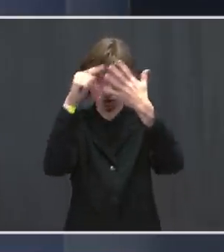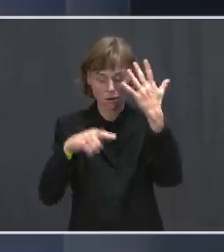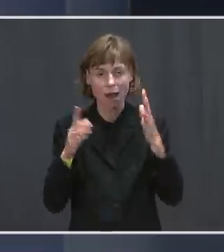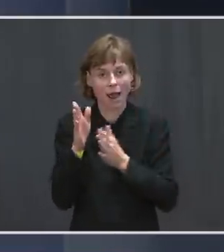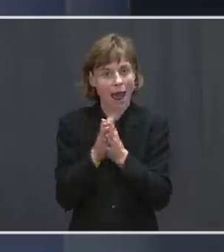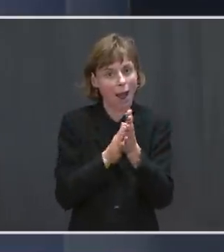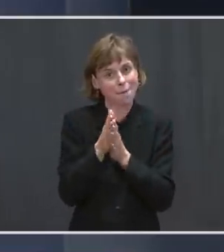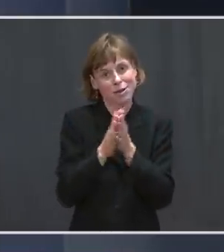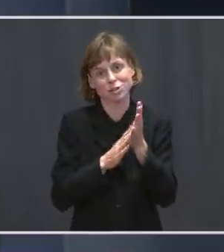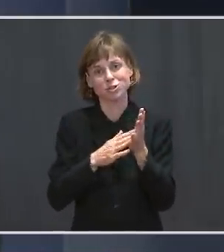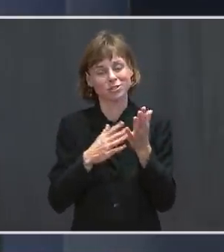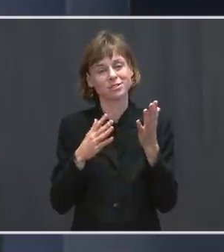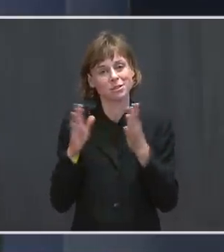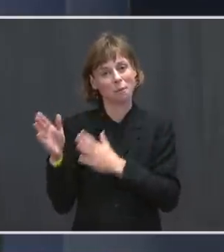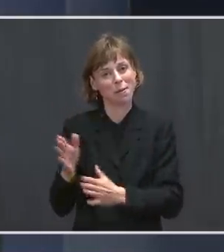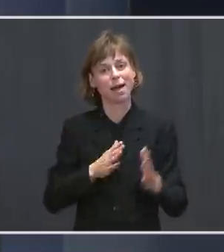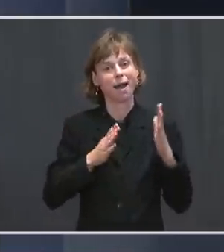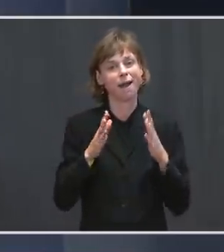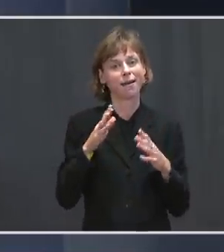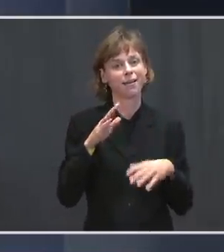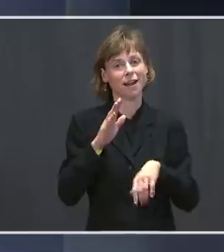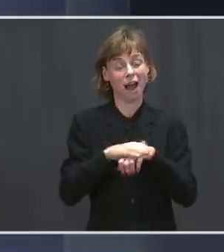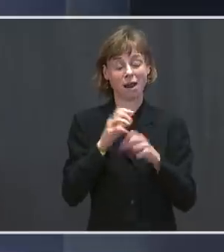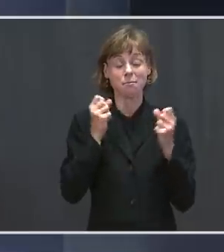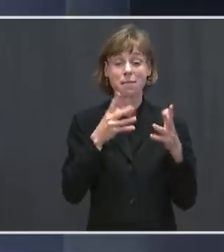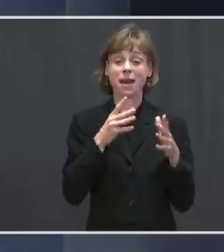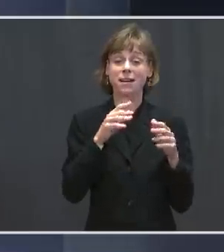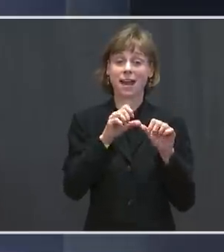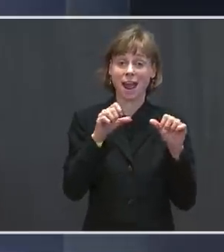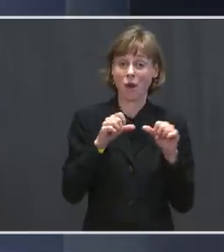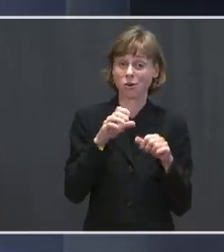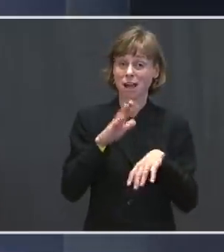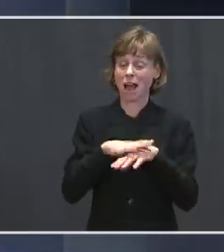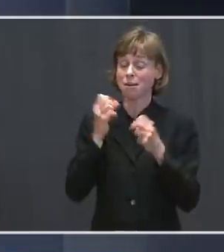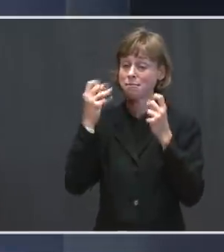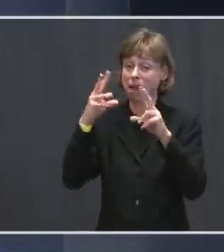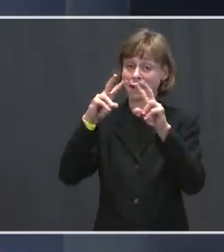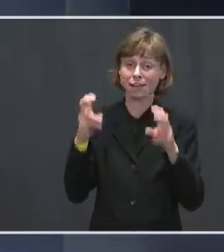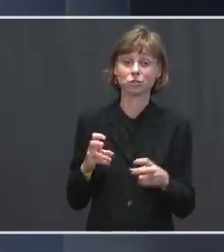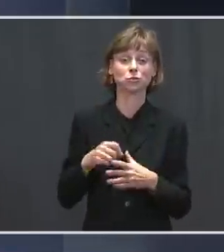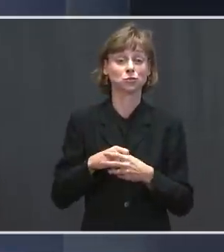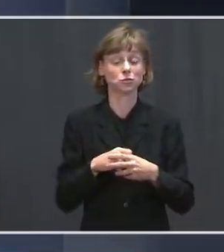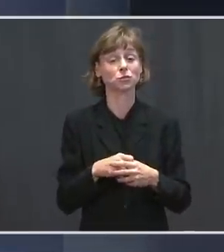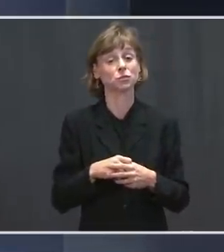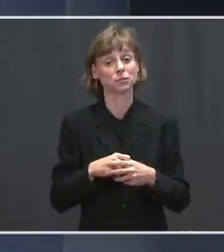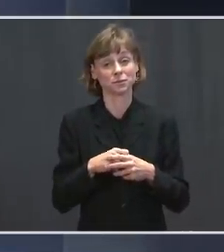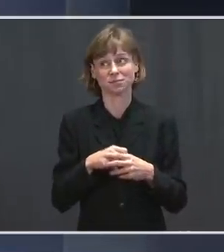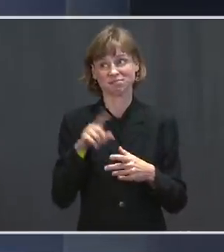I will say, as vice president and even before that, the president took on the NRA twice and won.